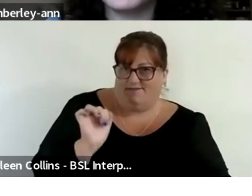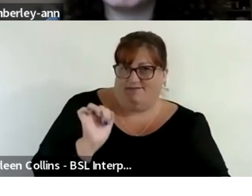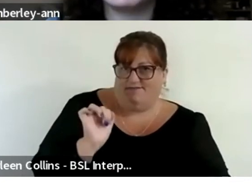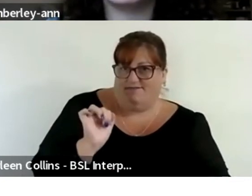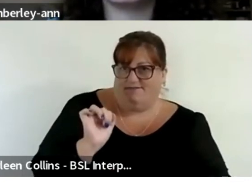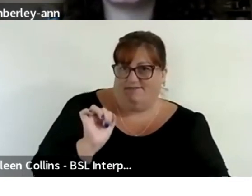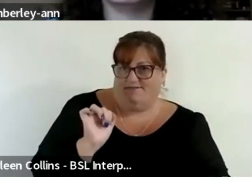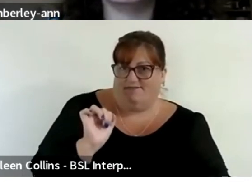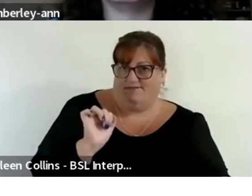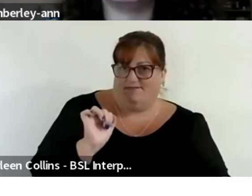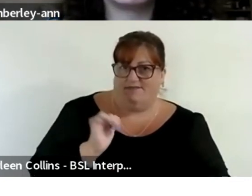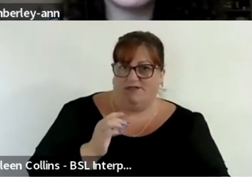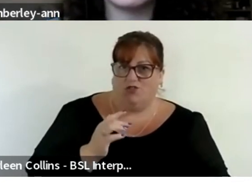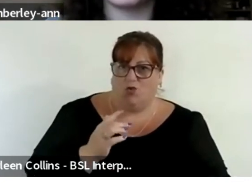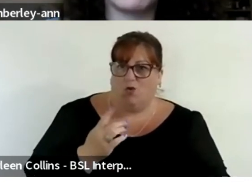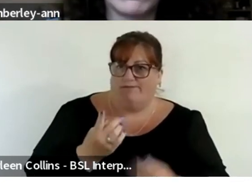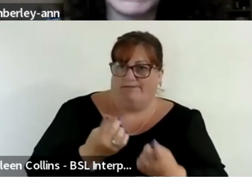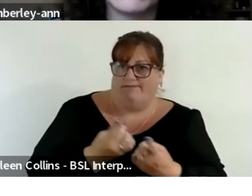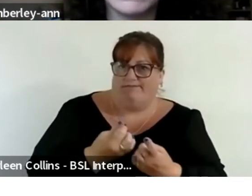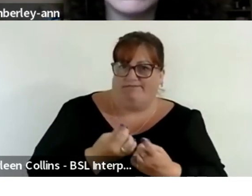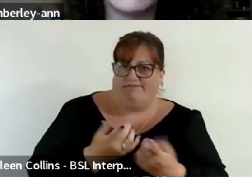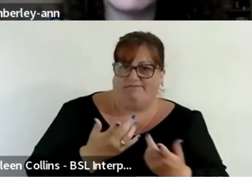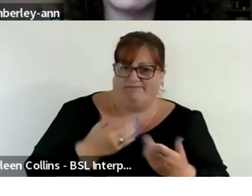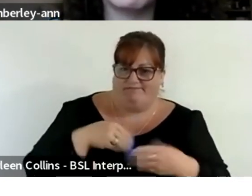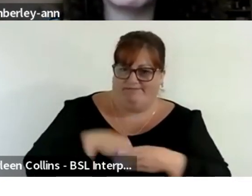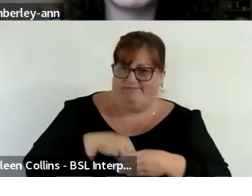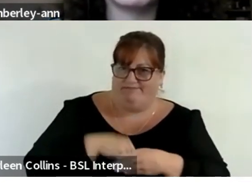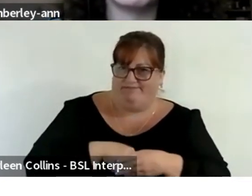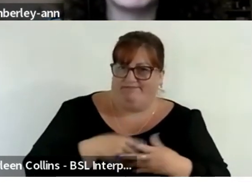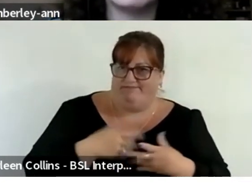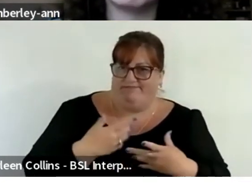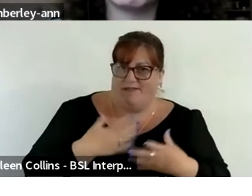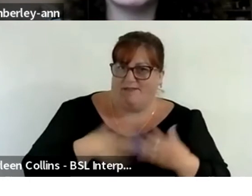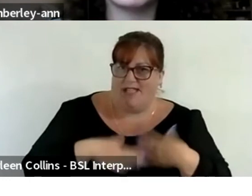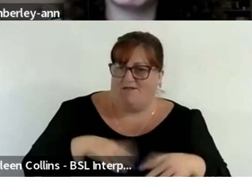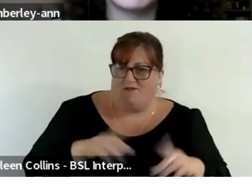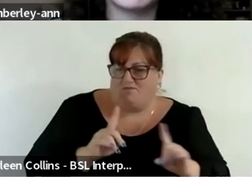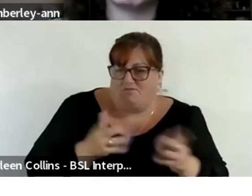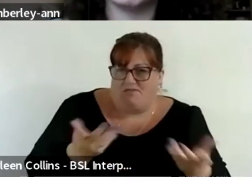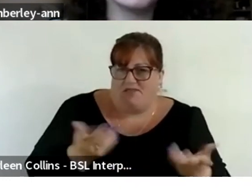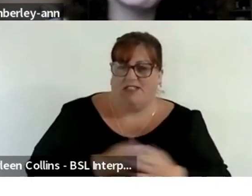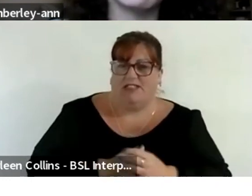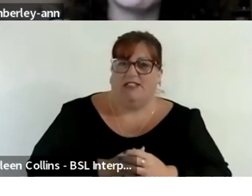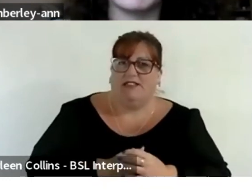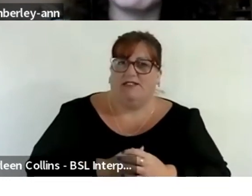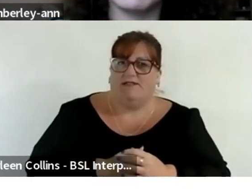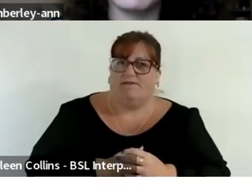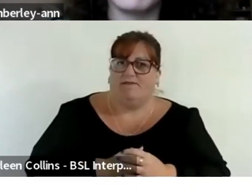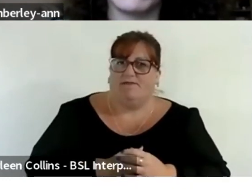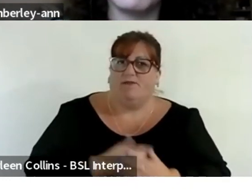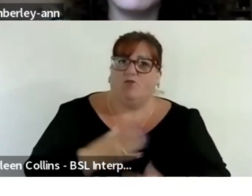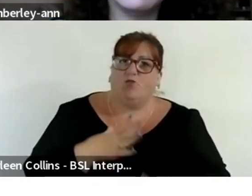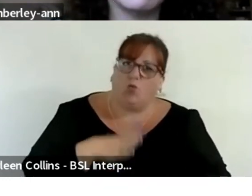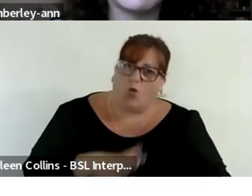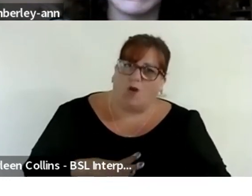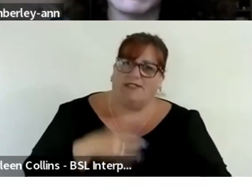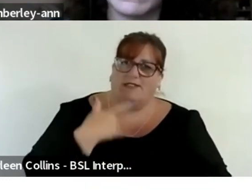When I mentioned, when talking through our strategy and what we are trying to achieve, we want to make it possible for people to be open, if that is what